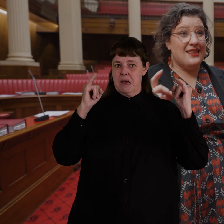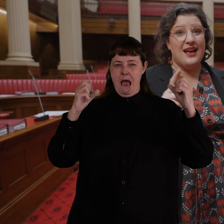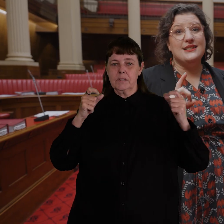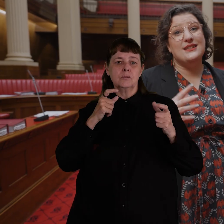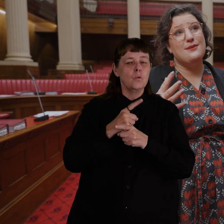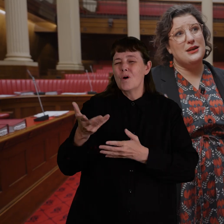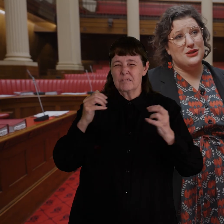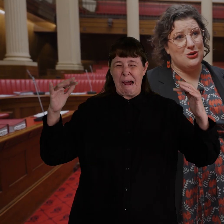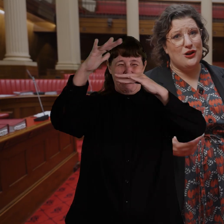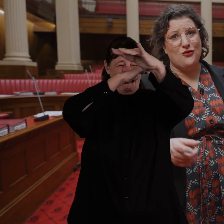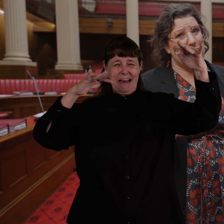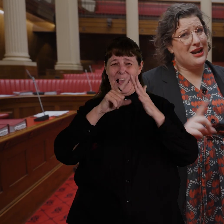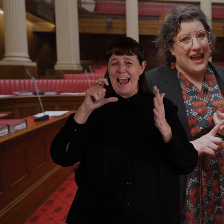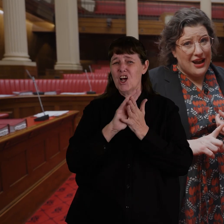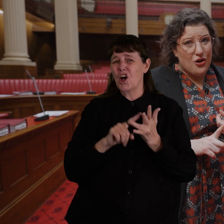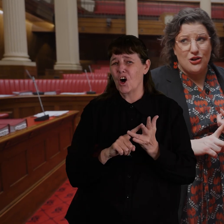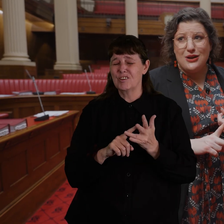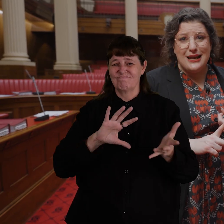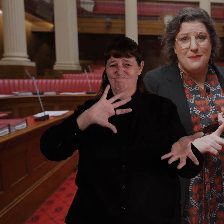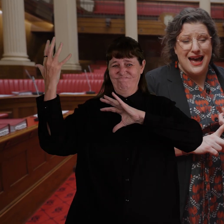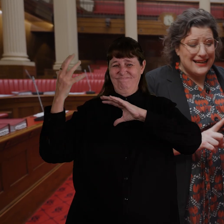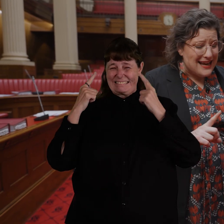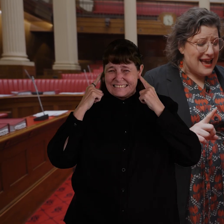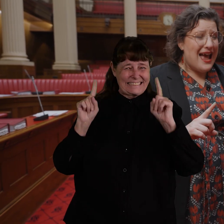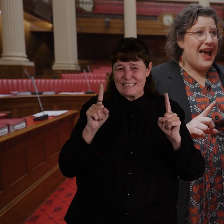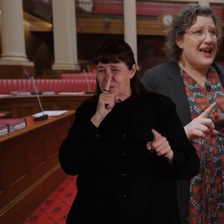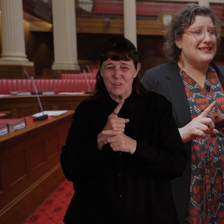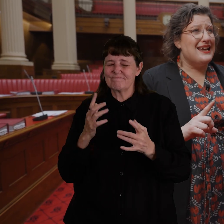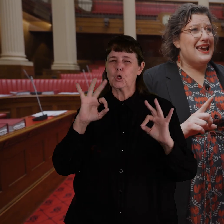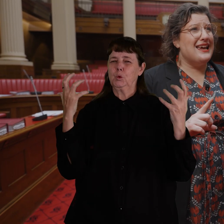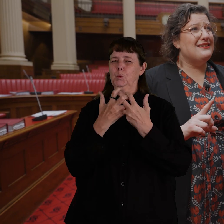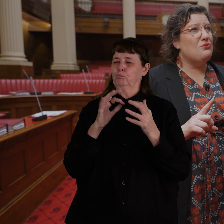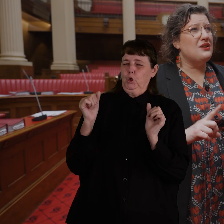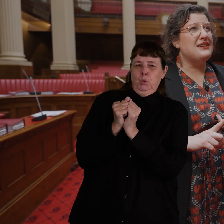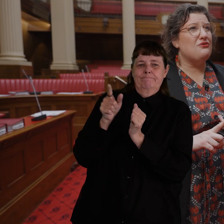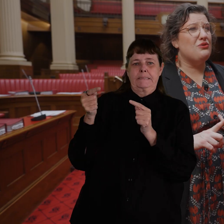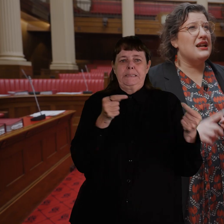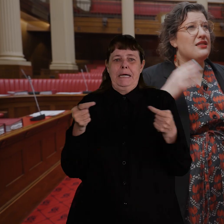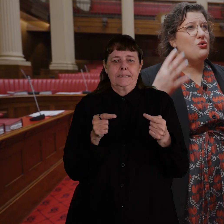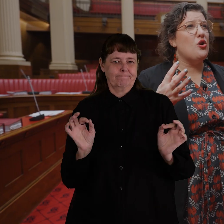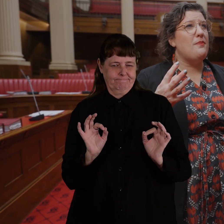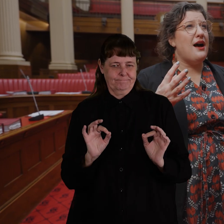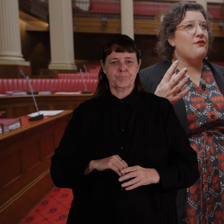The House of Assembly was beautiful, but it echoed really badly, and it wasn't really thought about